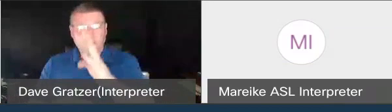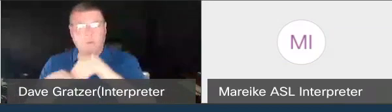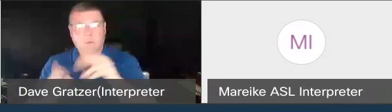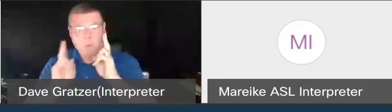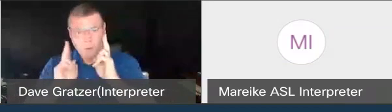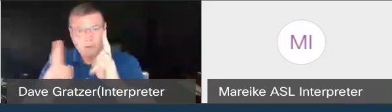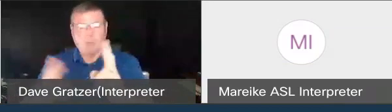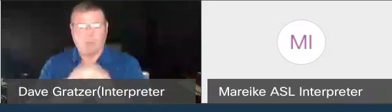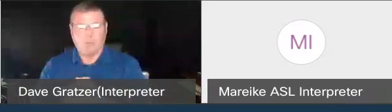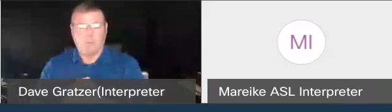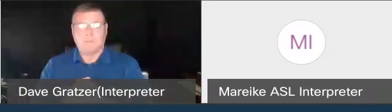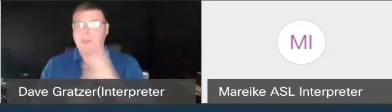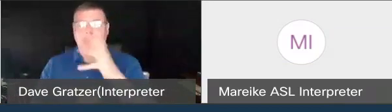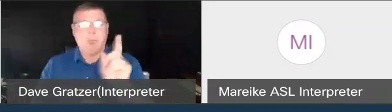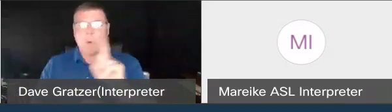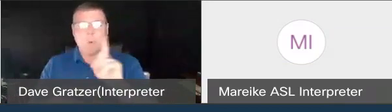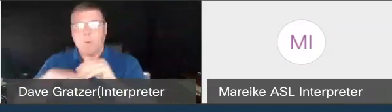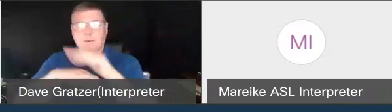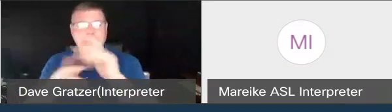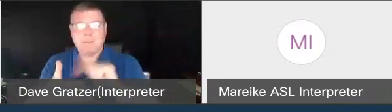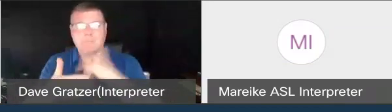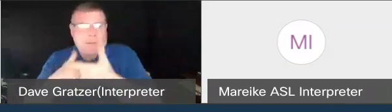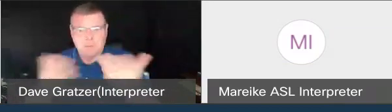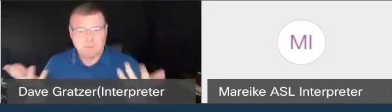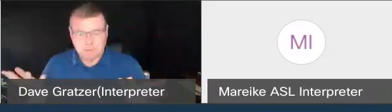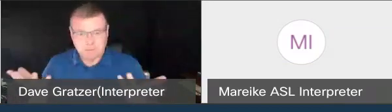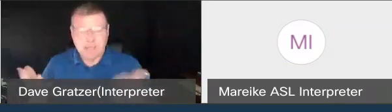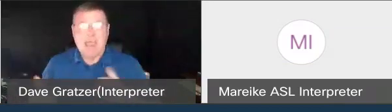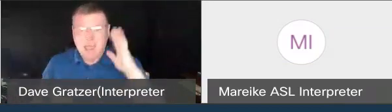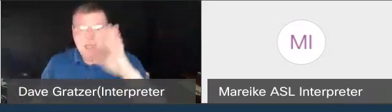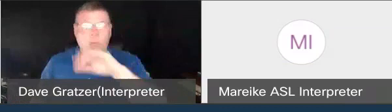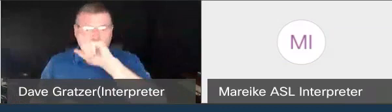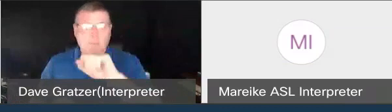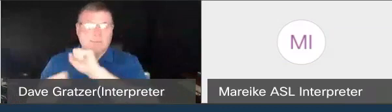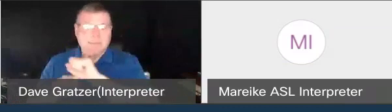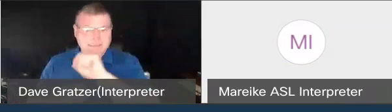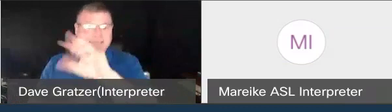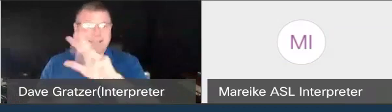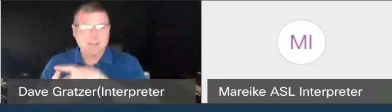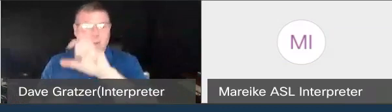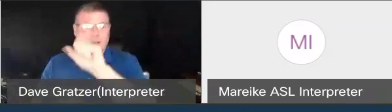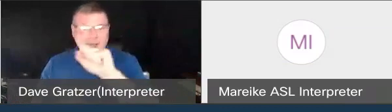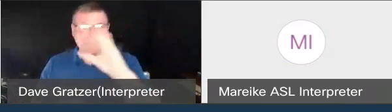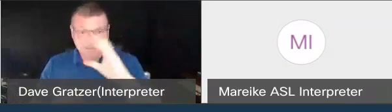and then, where would I send them next? I would have loved to have been able to send them to a sobering center where there were actually substance treatment providers